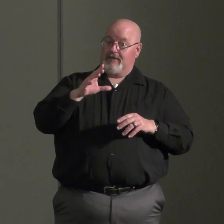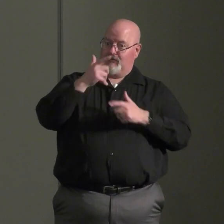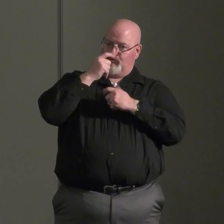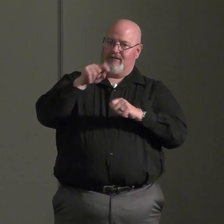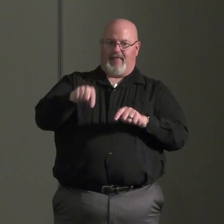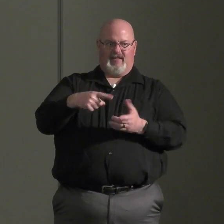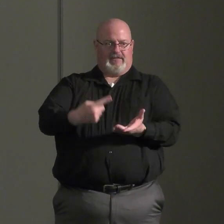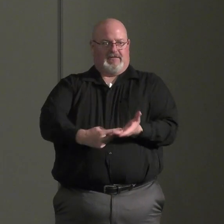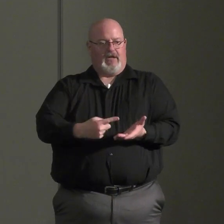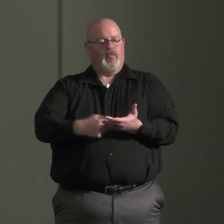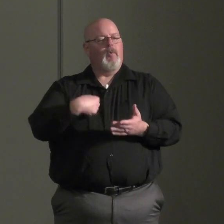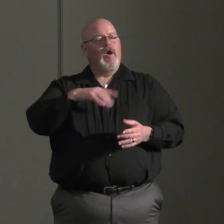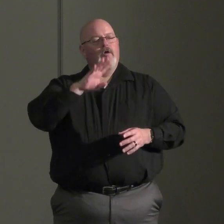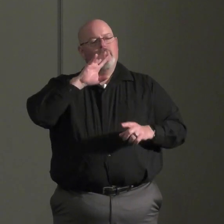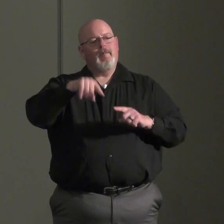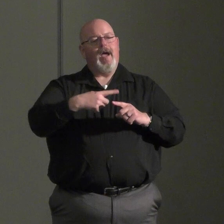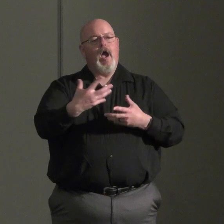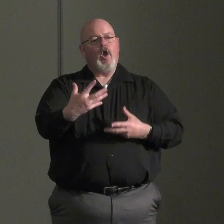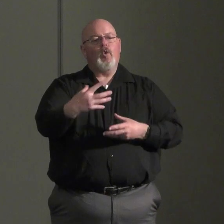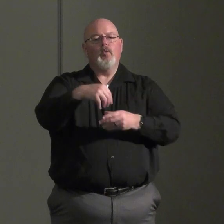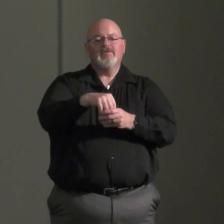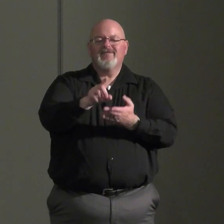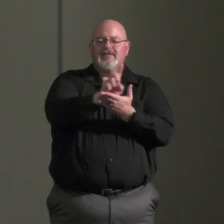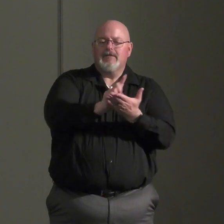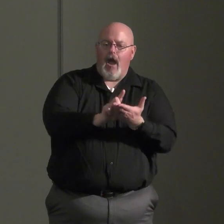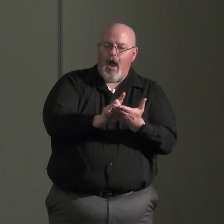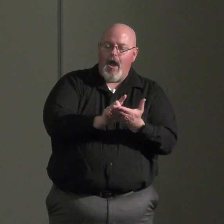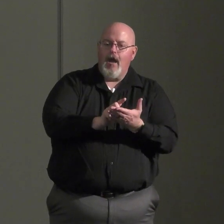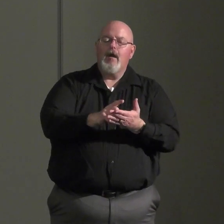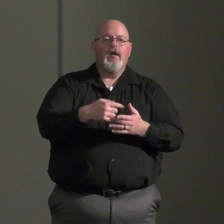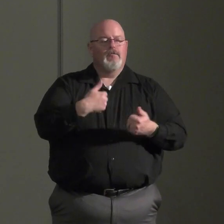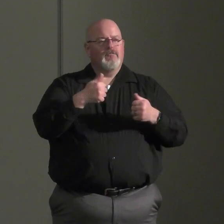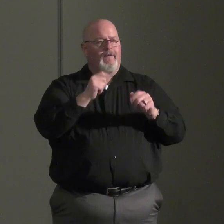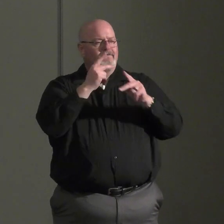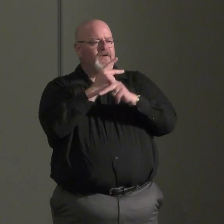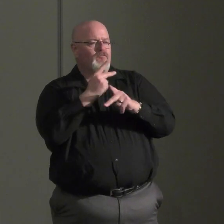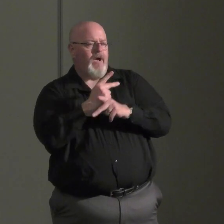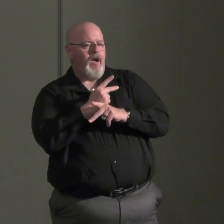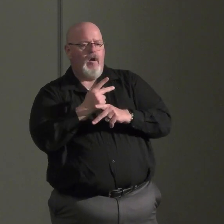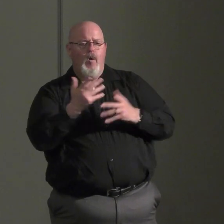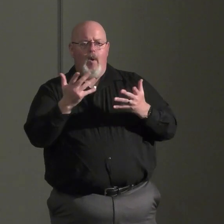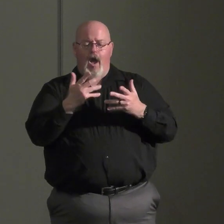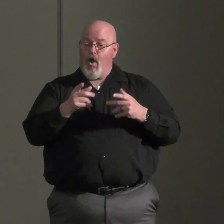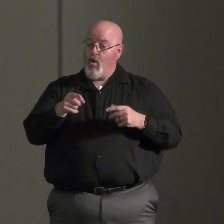discussion is we talk about inclusive design. I'm trying to find out what you need to do with